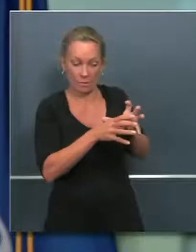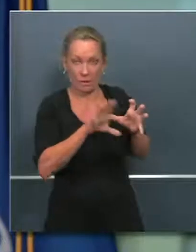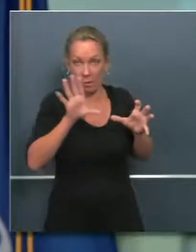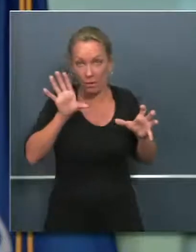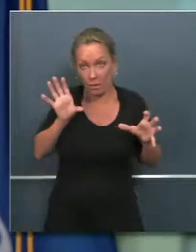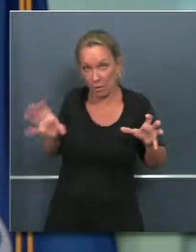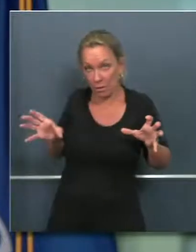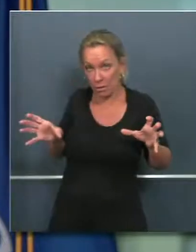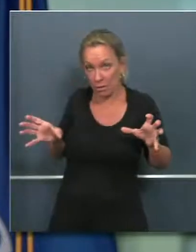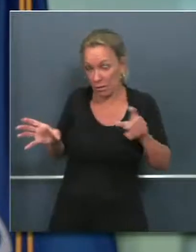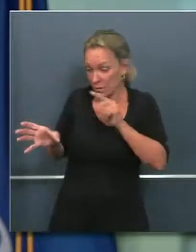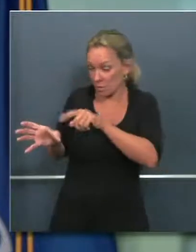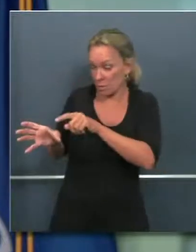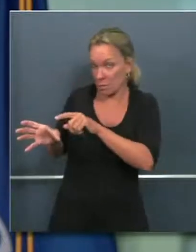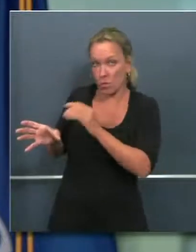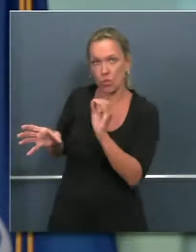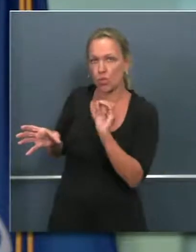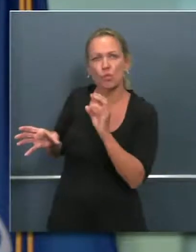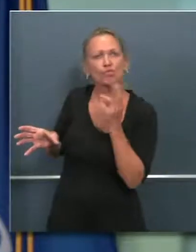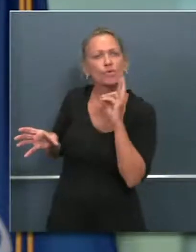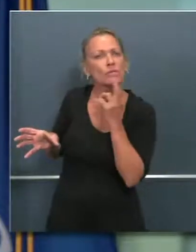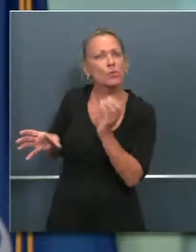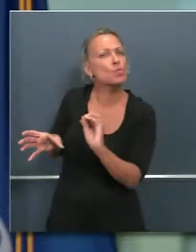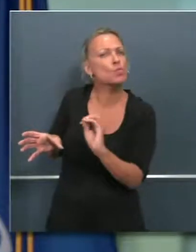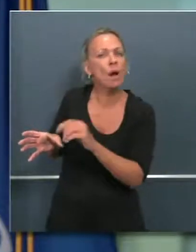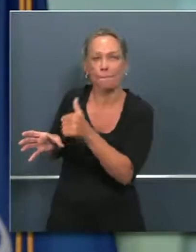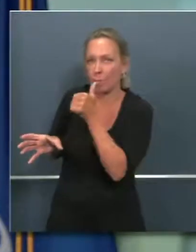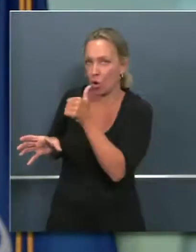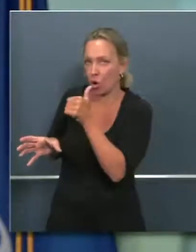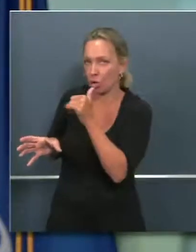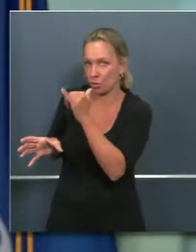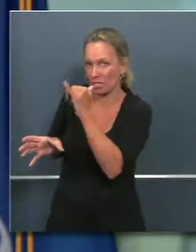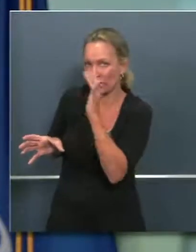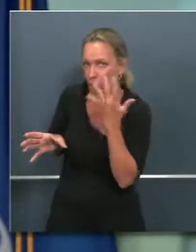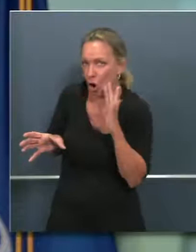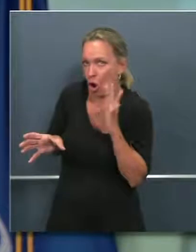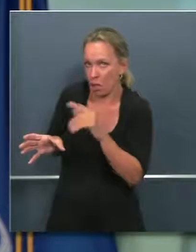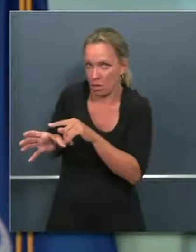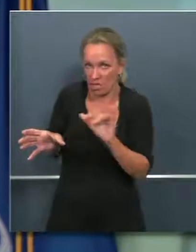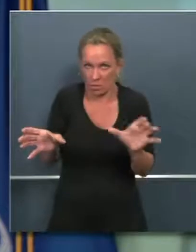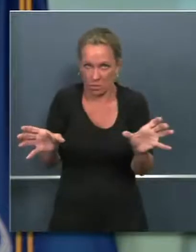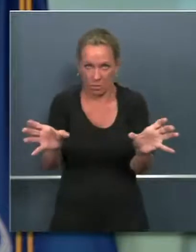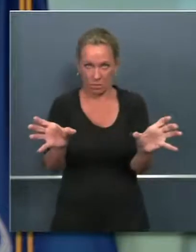this intervention around the bar closure at the second group bars where food is not the primary